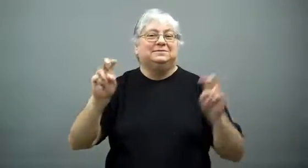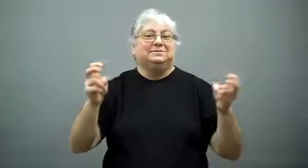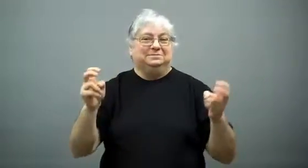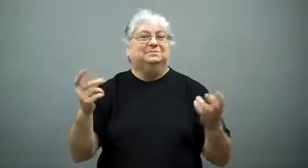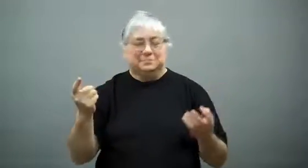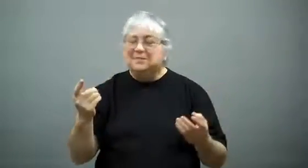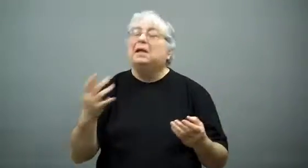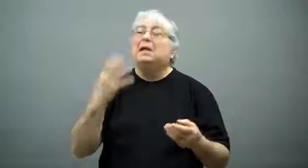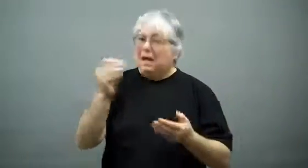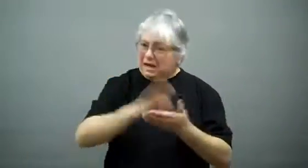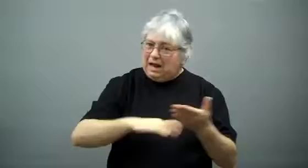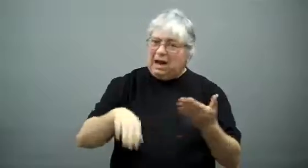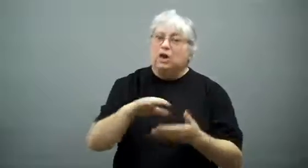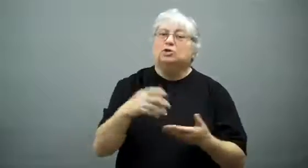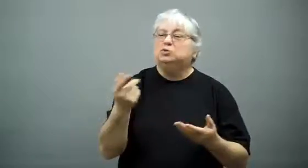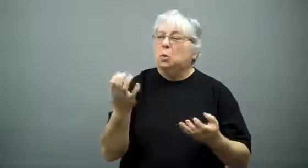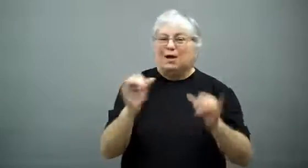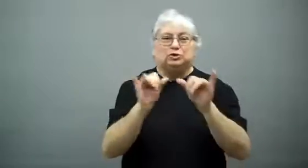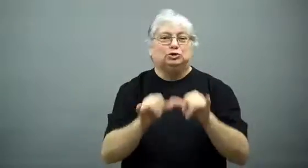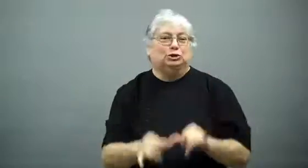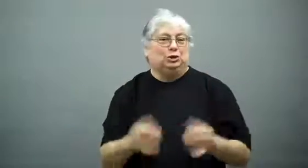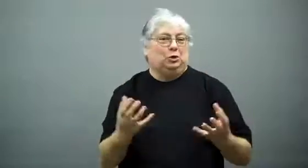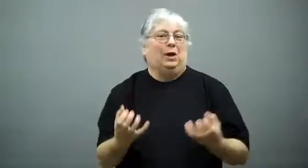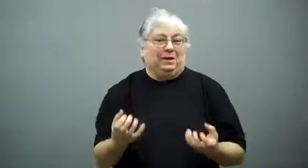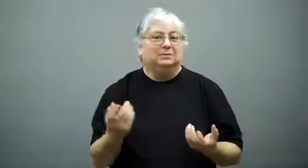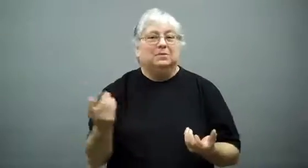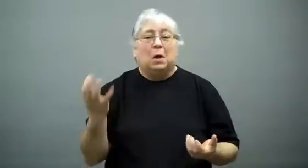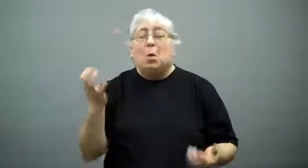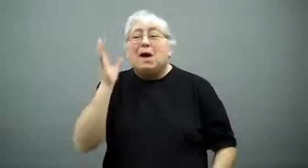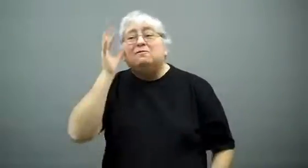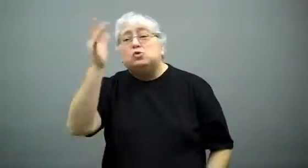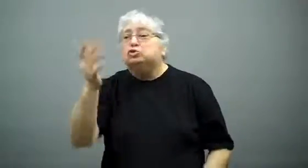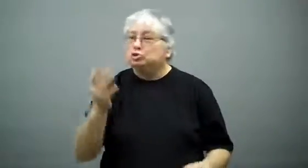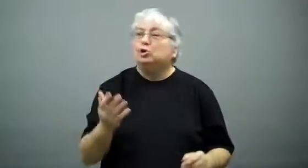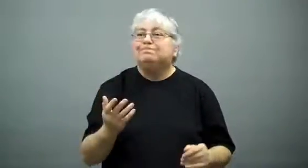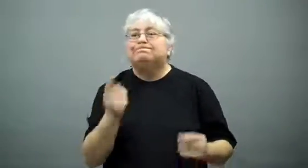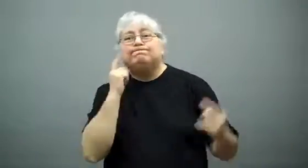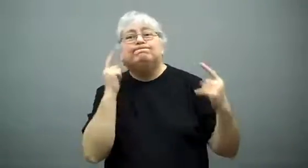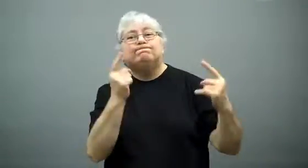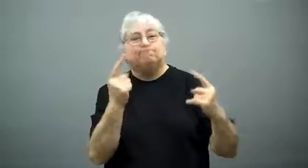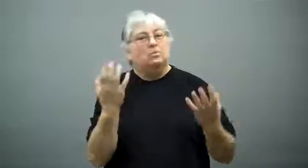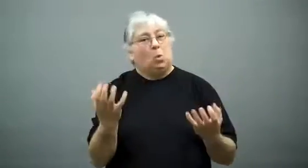He went to college and wanted to be an engineer.